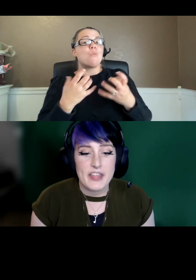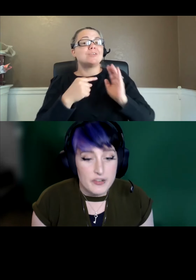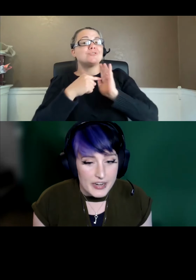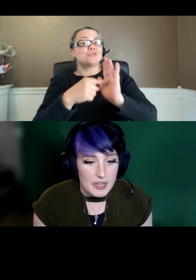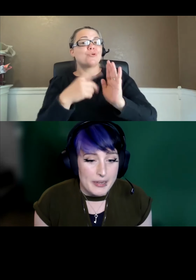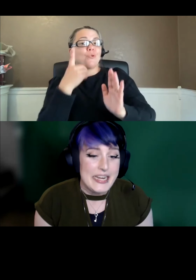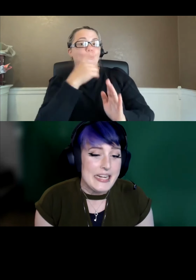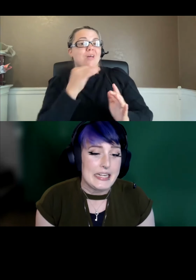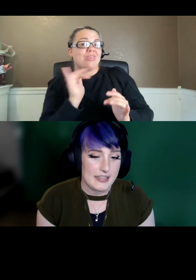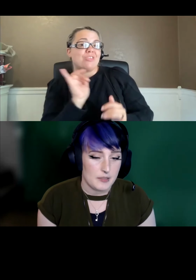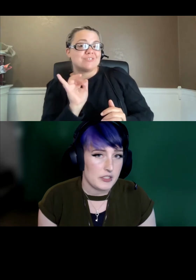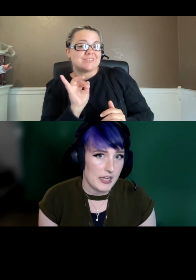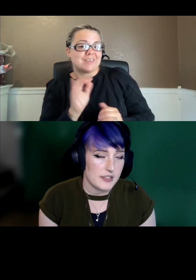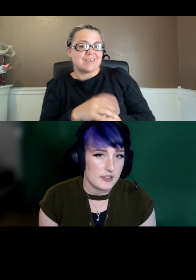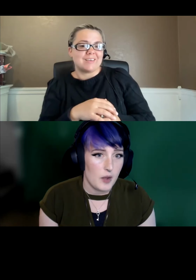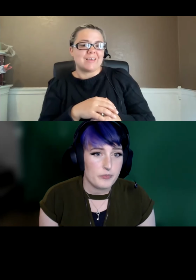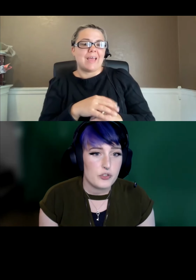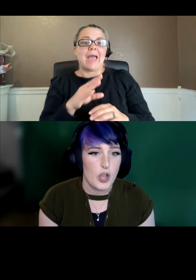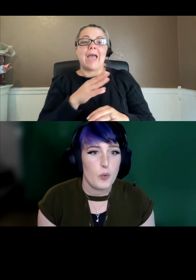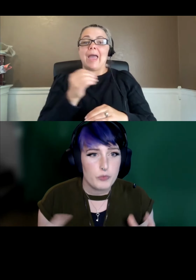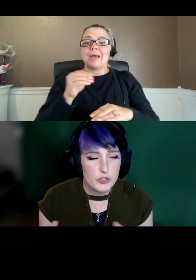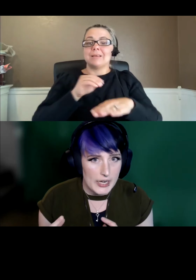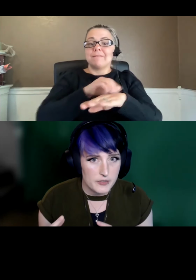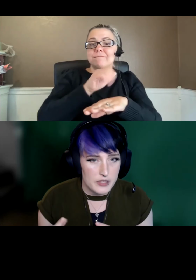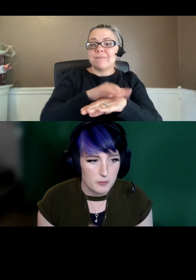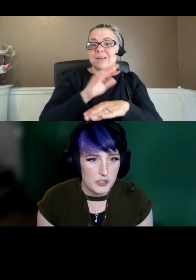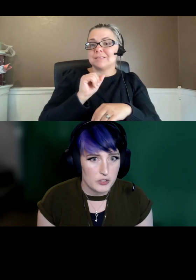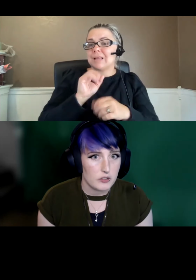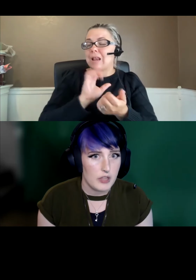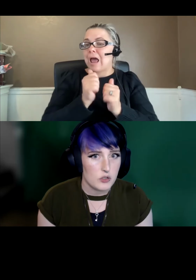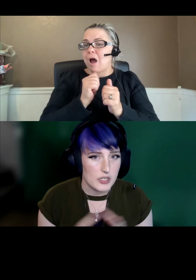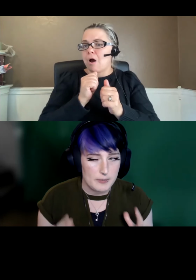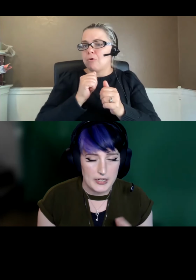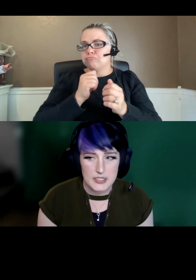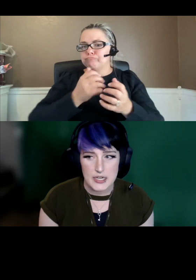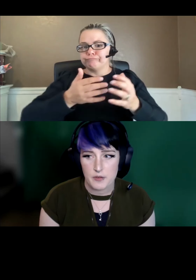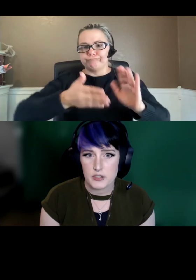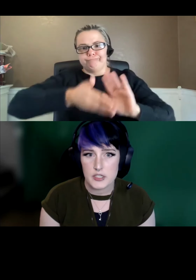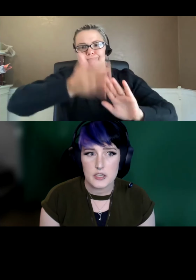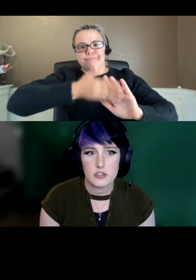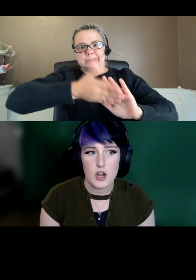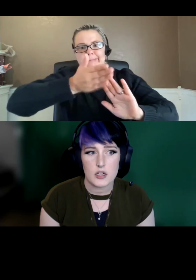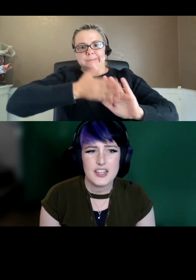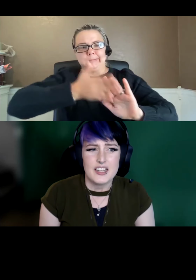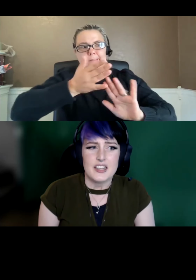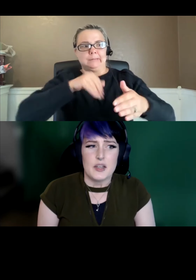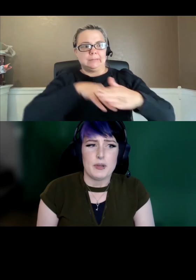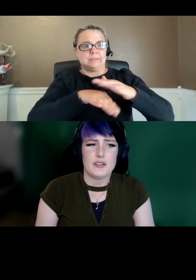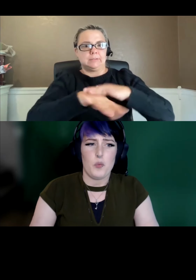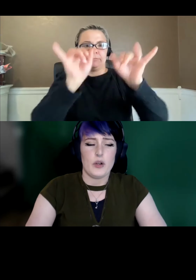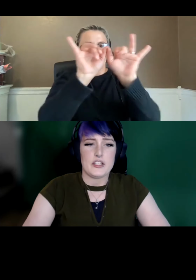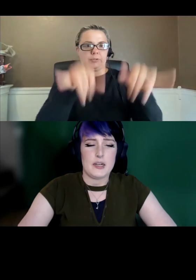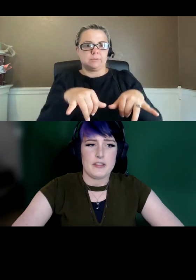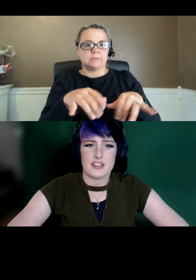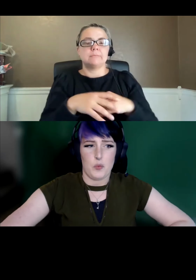And then advice on maintaining an accessible design system. So those are kinds of the information that you can expect today for today's talk. But, when I talk about this,